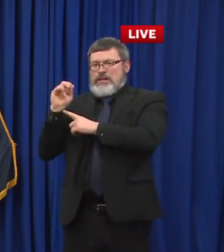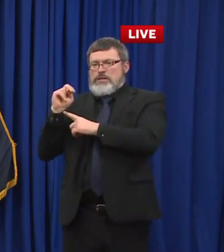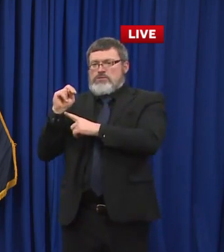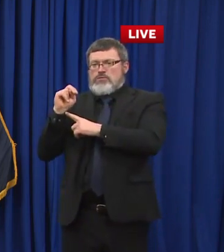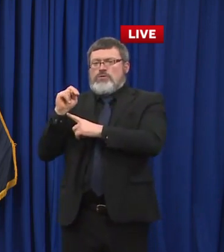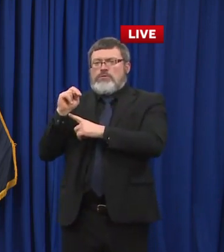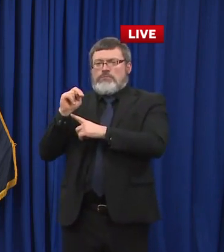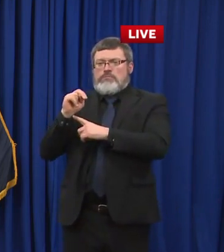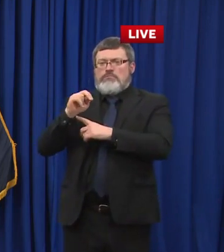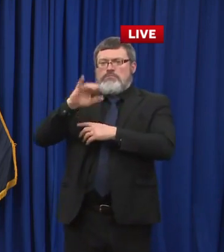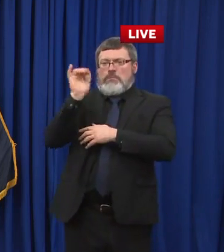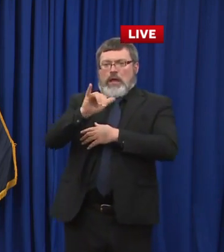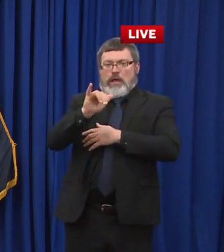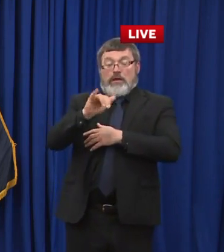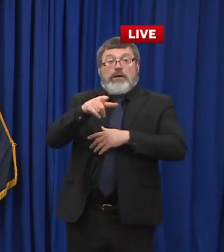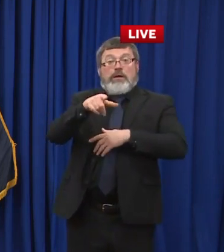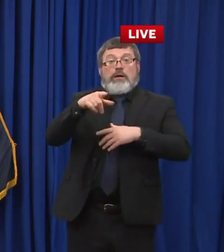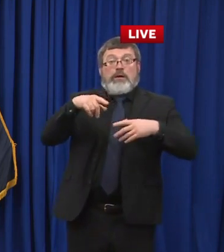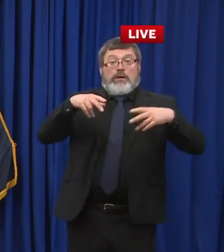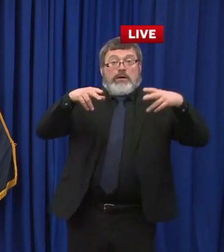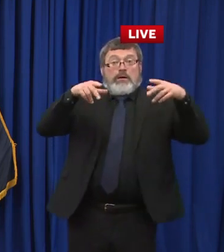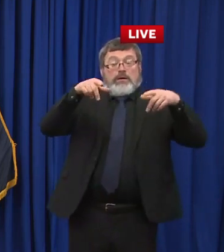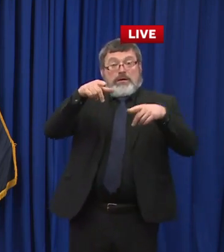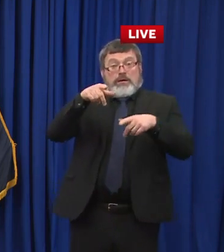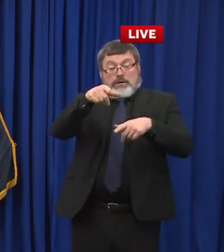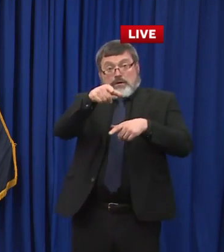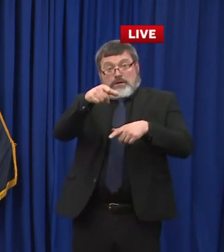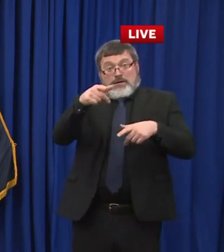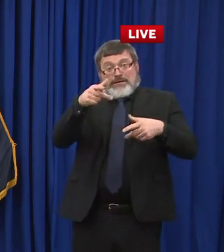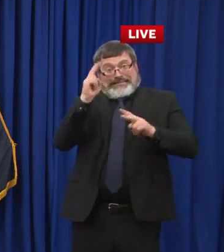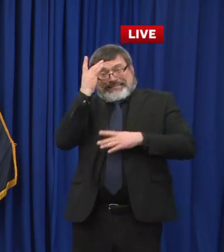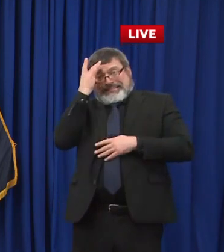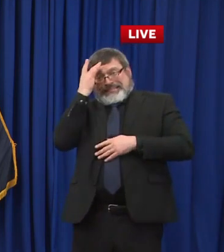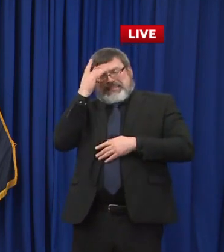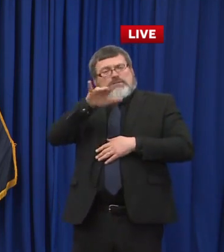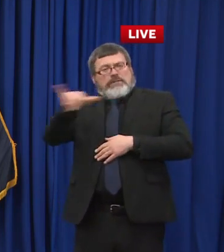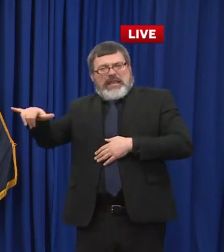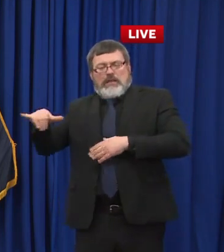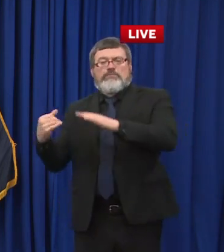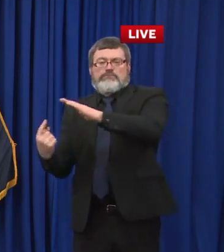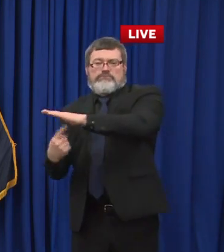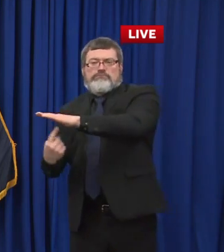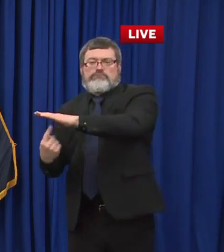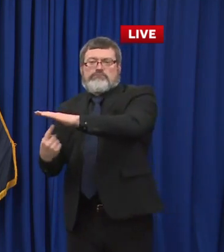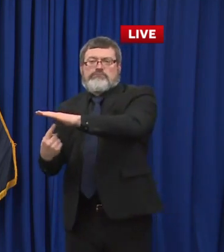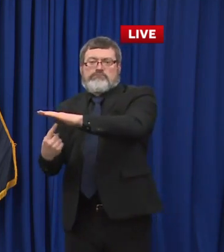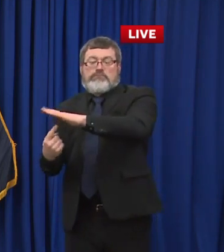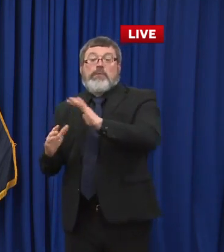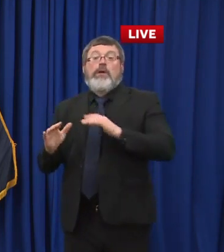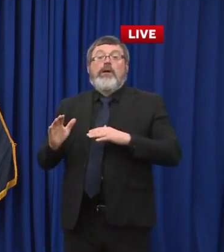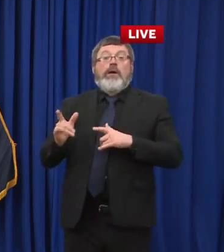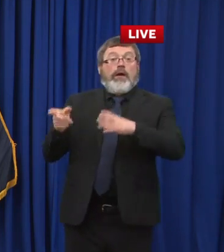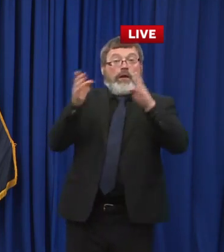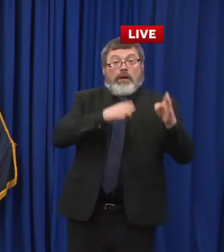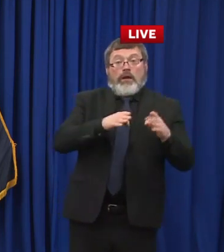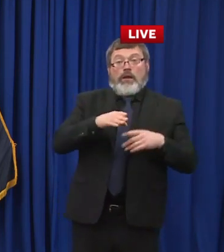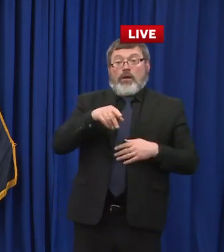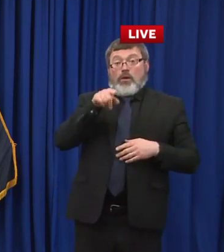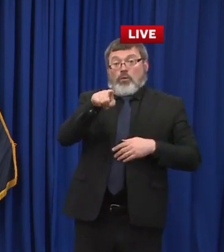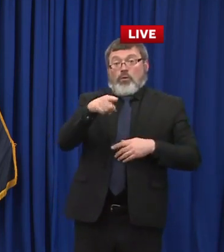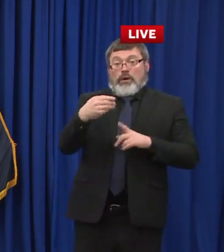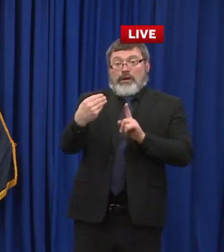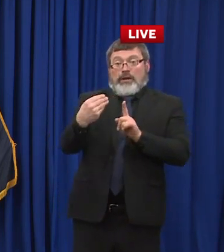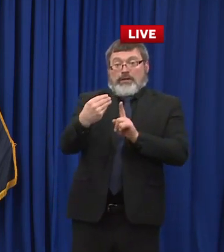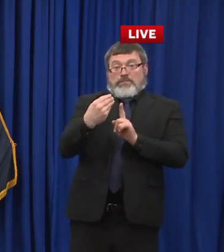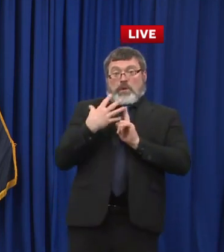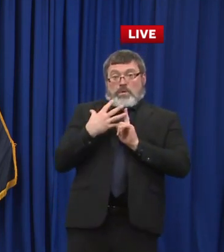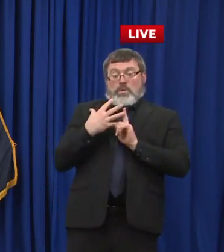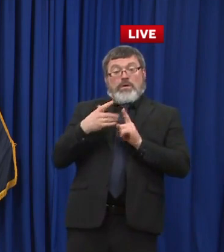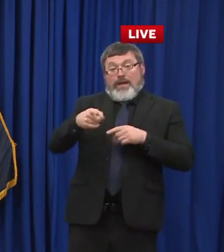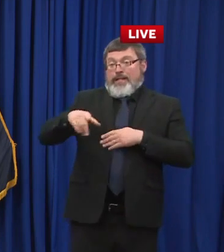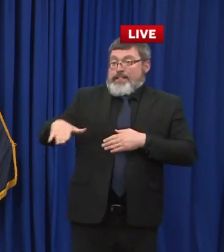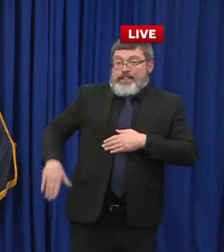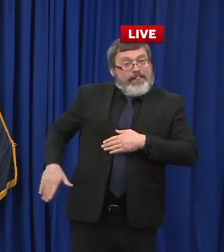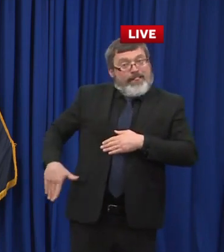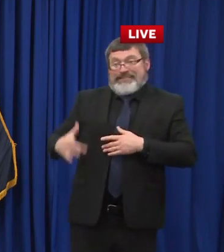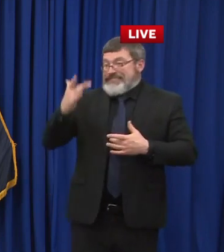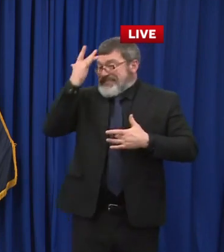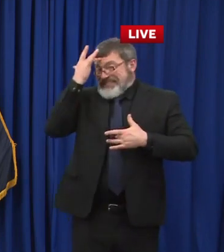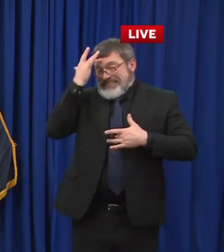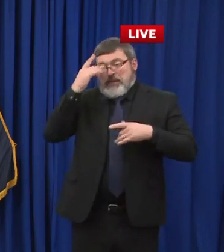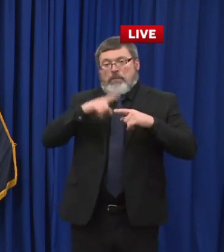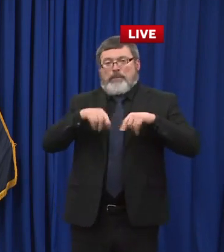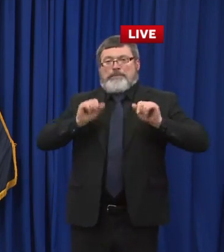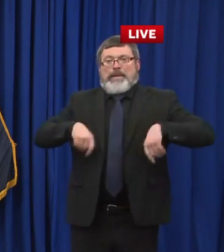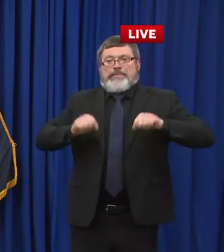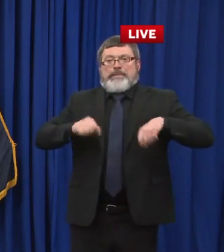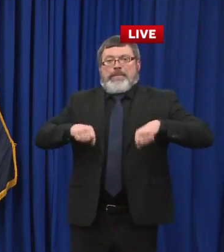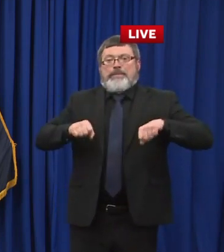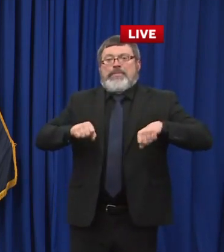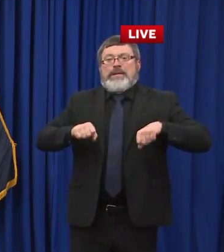ISOLATION REFERS TO PEOPLE INFECTED WITH COVID-19 NEEDING TO STAY HOME AND QUARANTINE AS PEOPLE POTENTIALLY EXPOSED AND AT RISK FOR DEVELOPING ILLNESS, AND THE NEED FOR THEM TO STAY